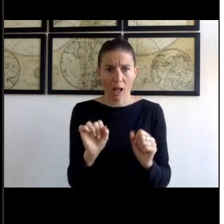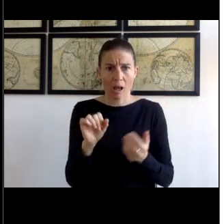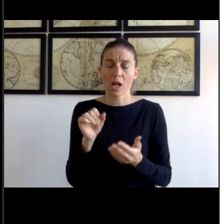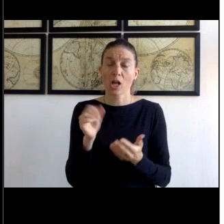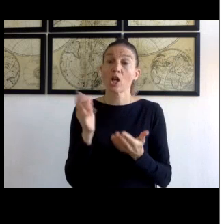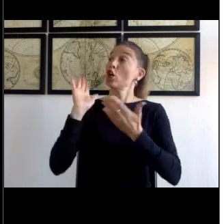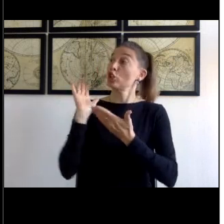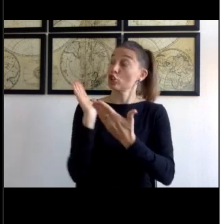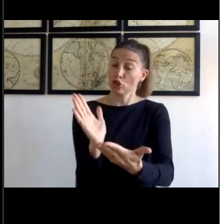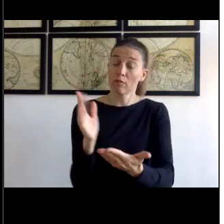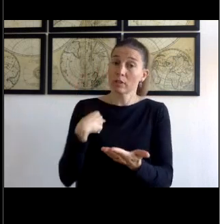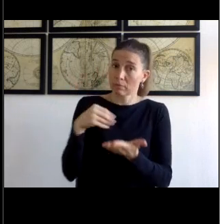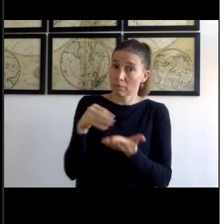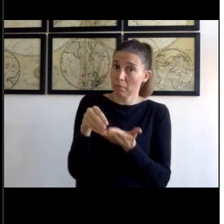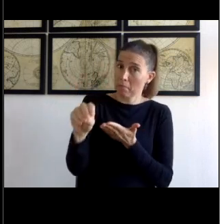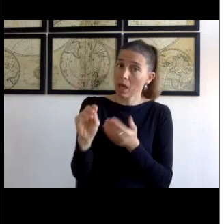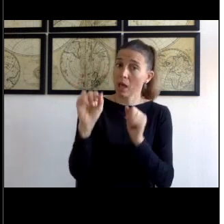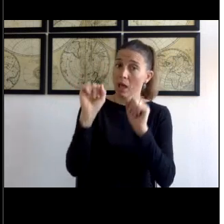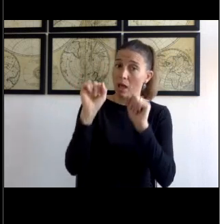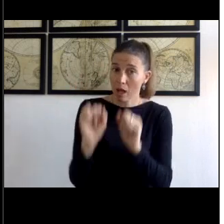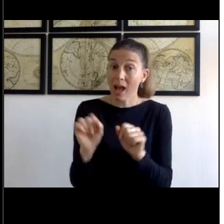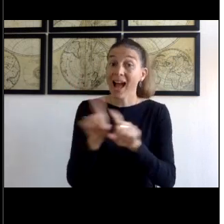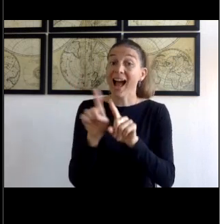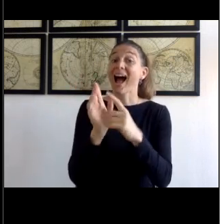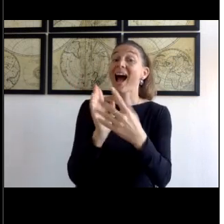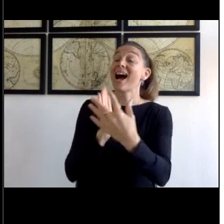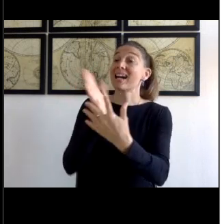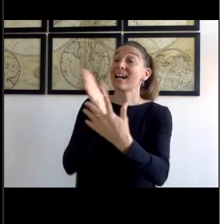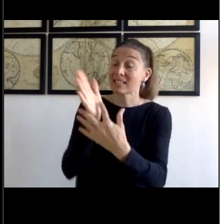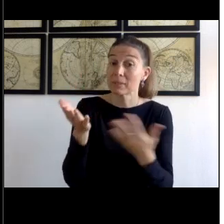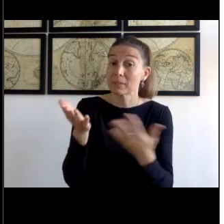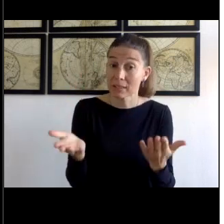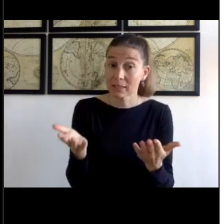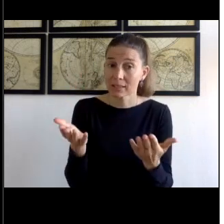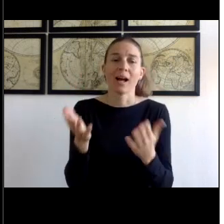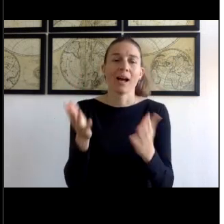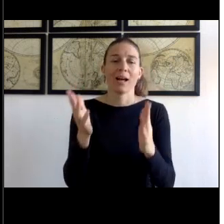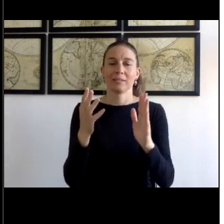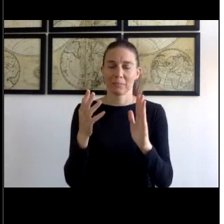and the ability, the availability, sorry, of these services,